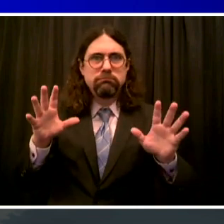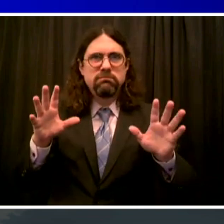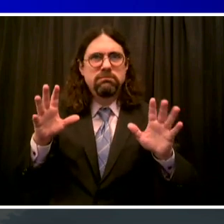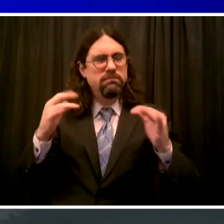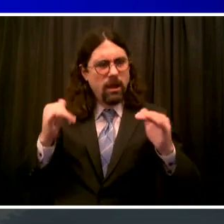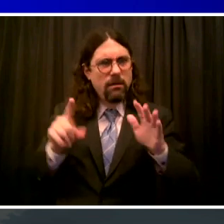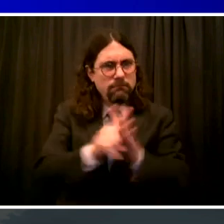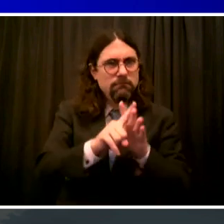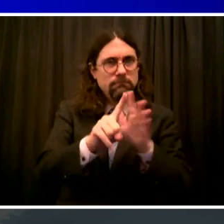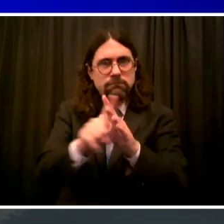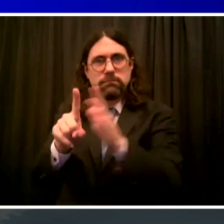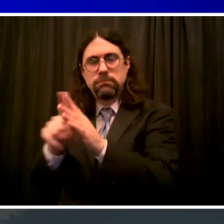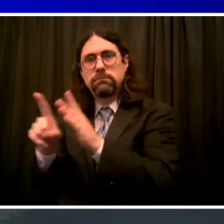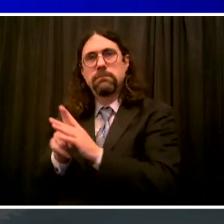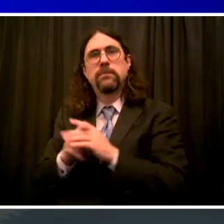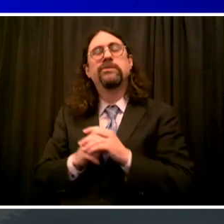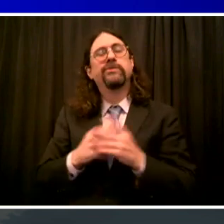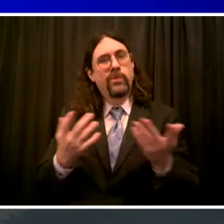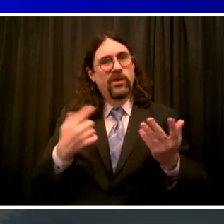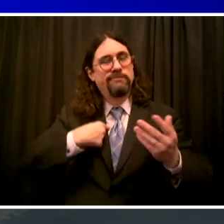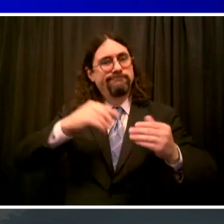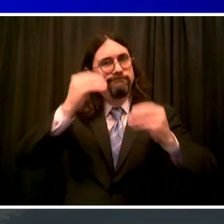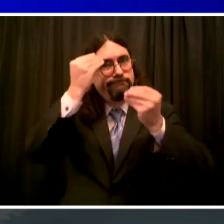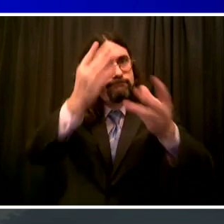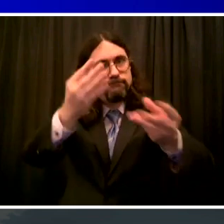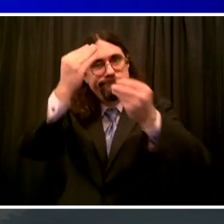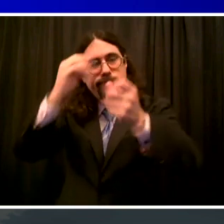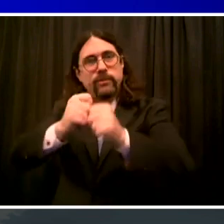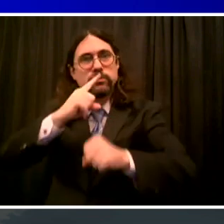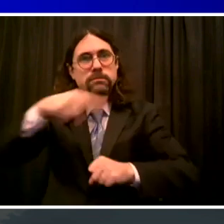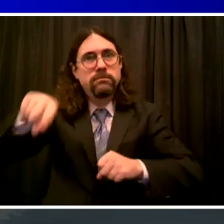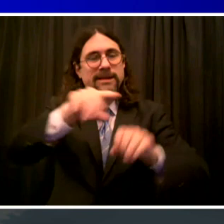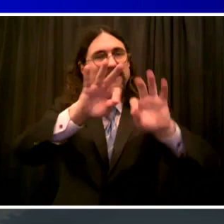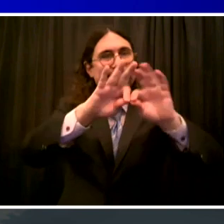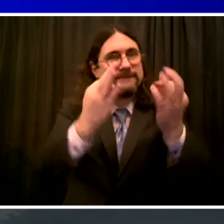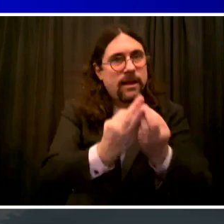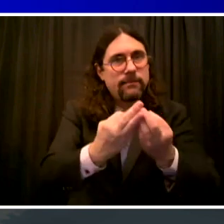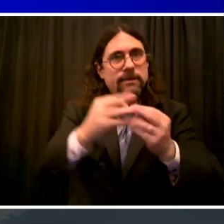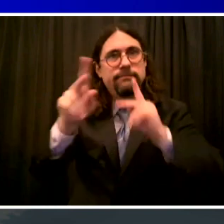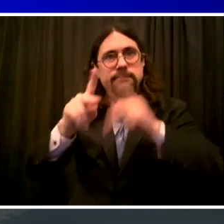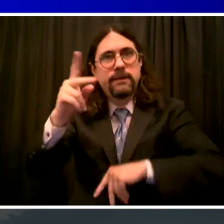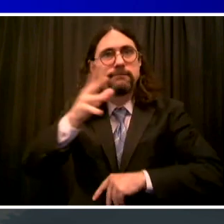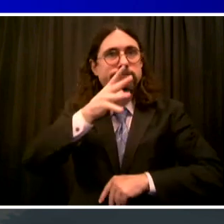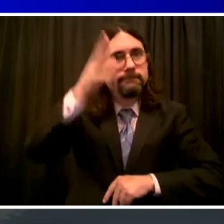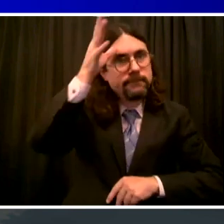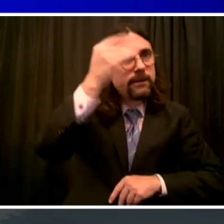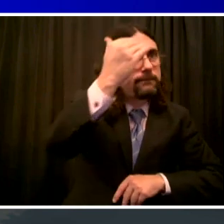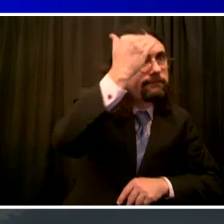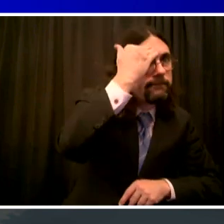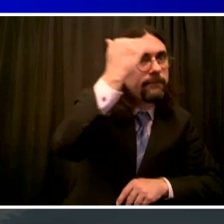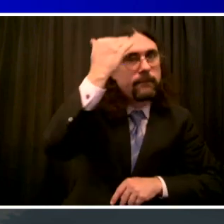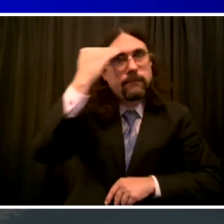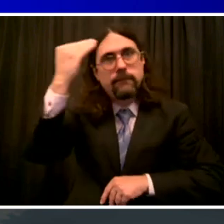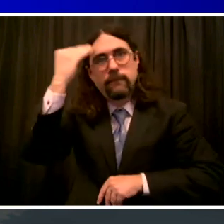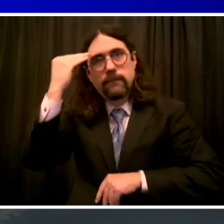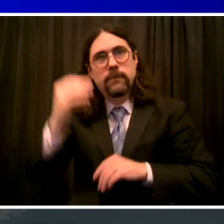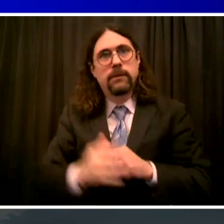RAPIDLY INFORM FAMILIES ALL OVER THE CITY. SO, A DIGIALT ADVERTISING CAMPAIGN WILL